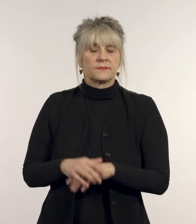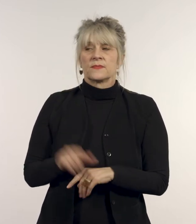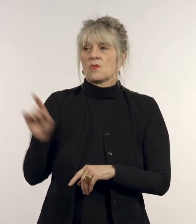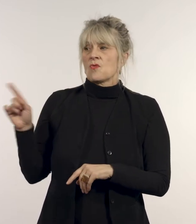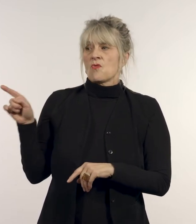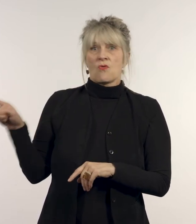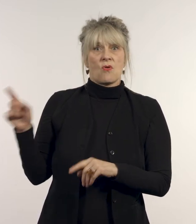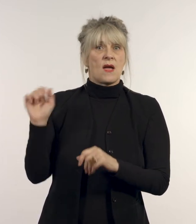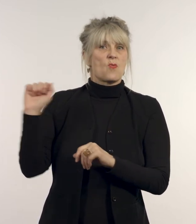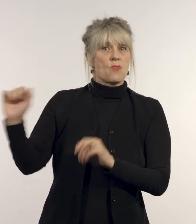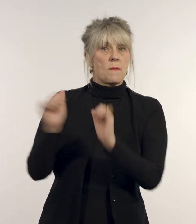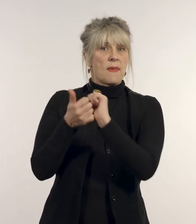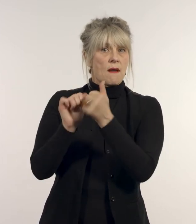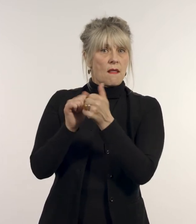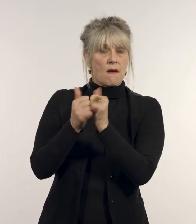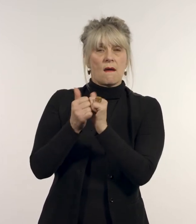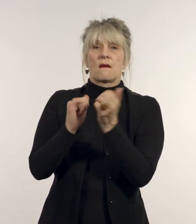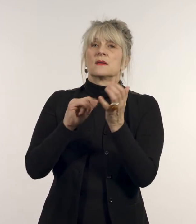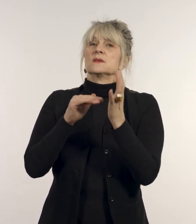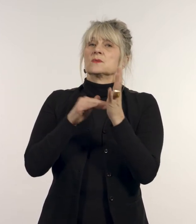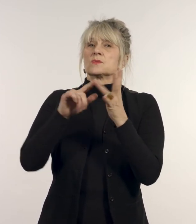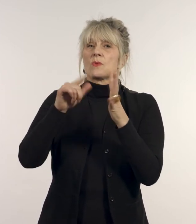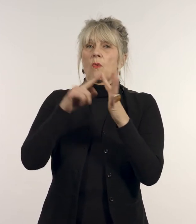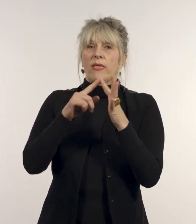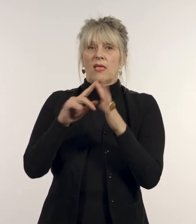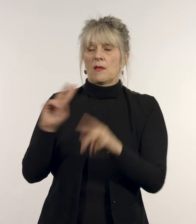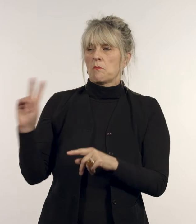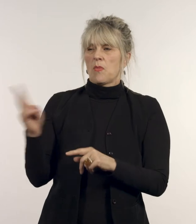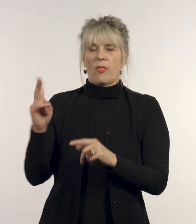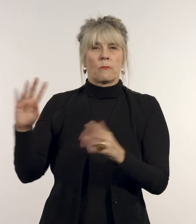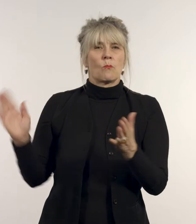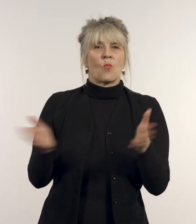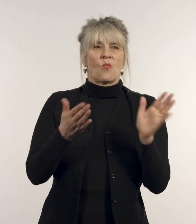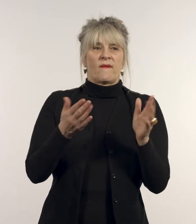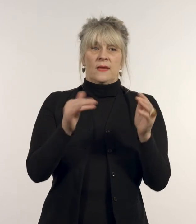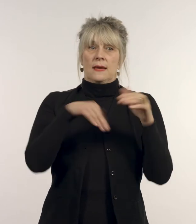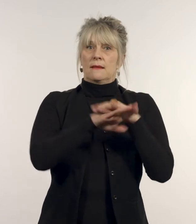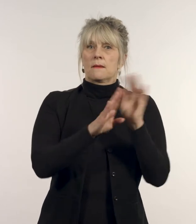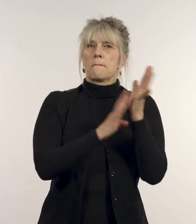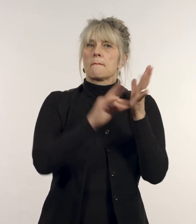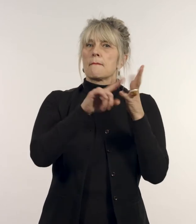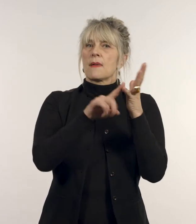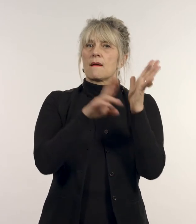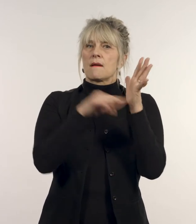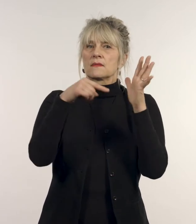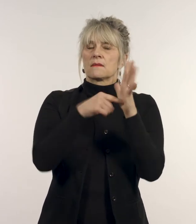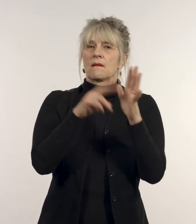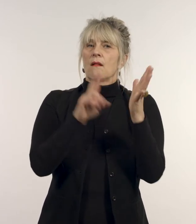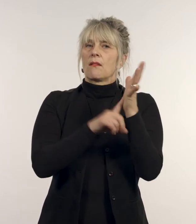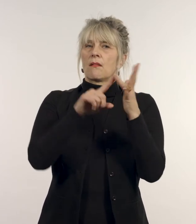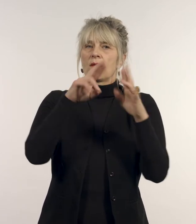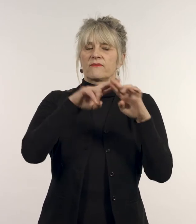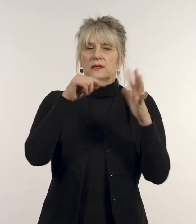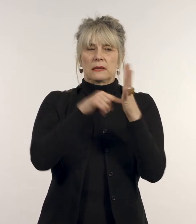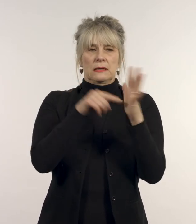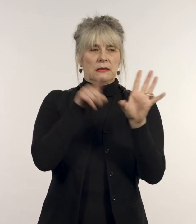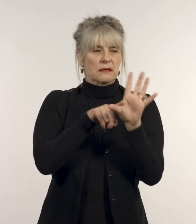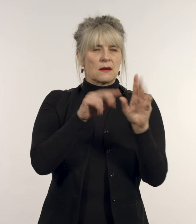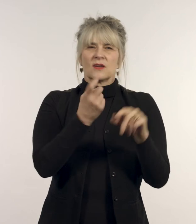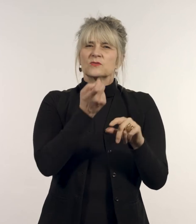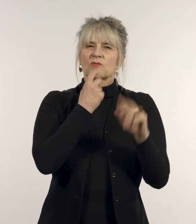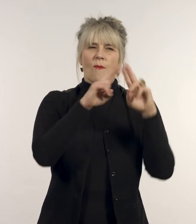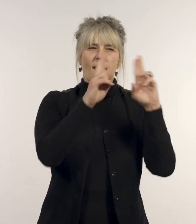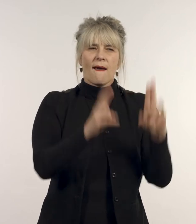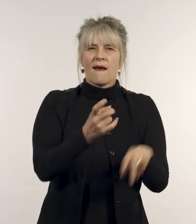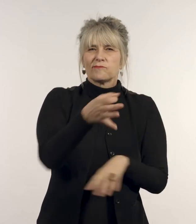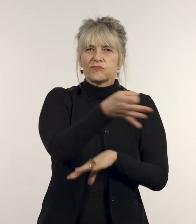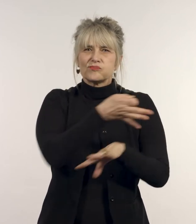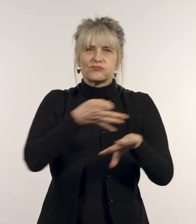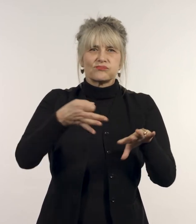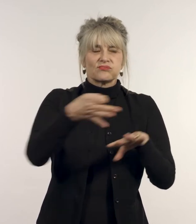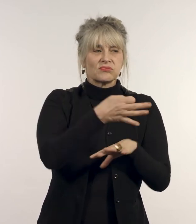she and her partner Zoe moved into an isolated stone house at Mount Lofty.